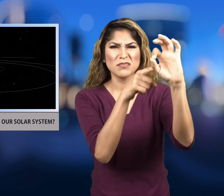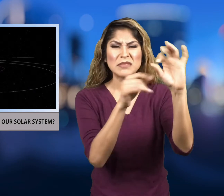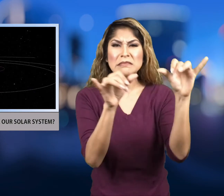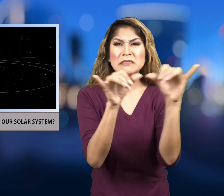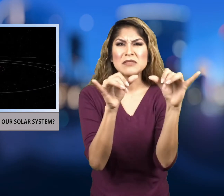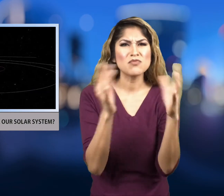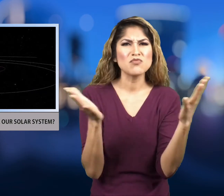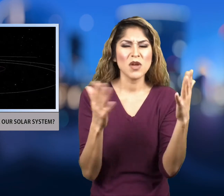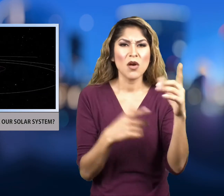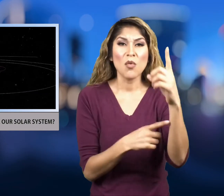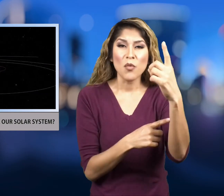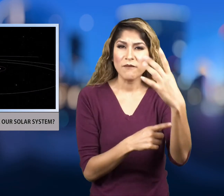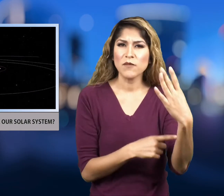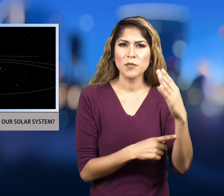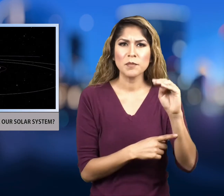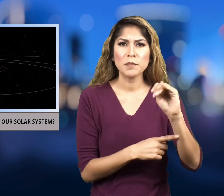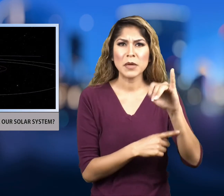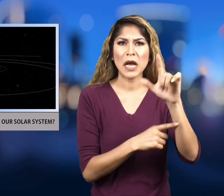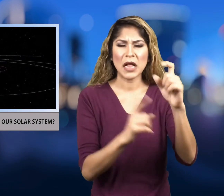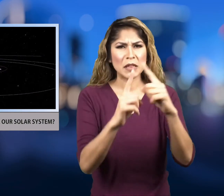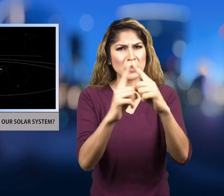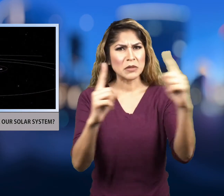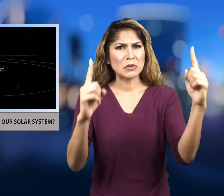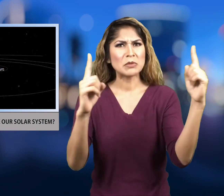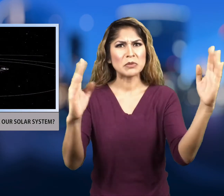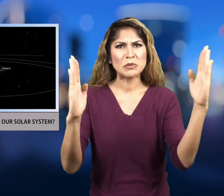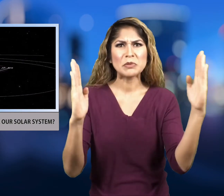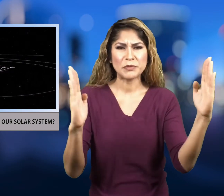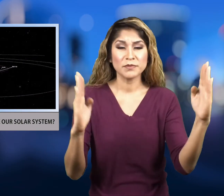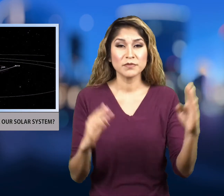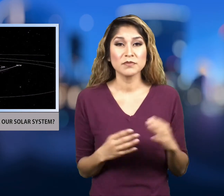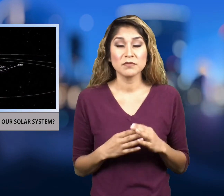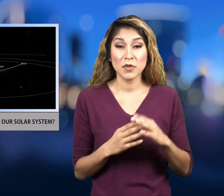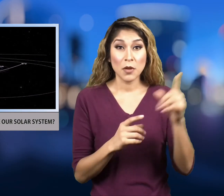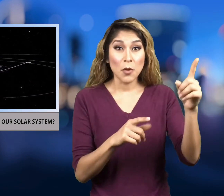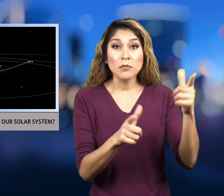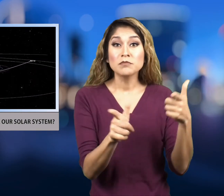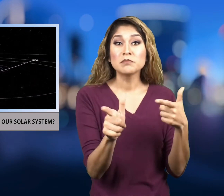a quarter of a mile in diameter and is traveling at